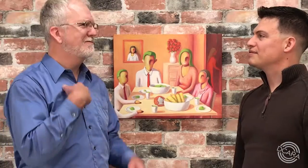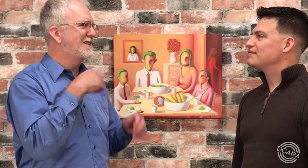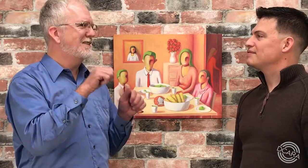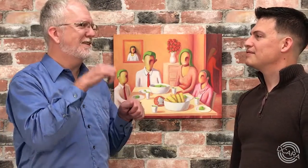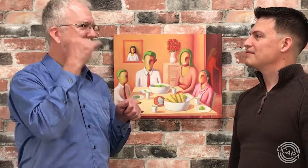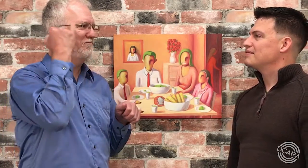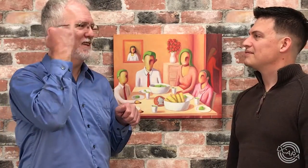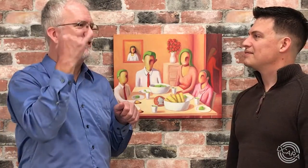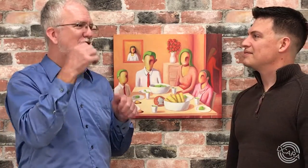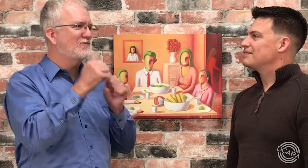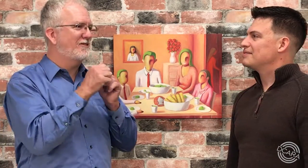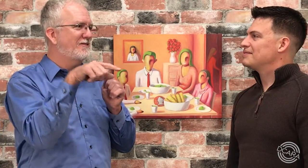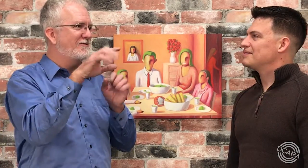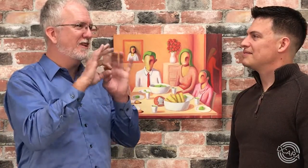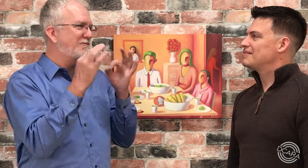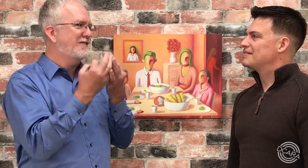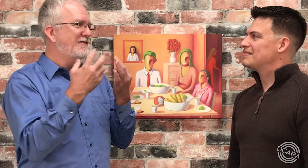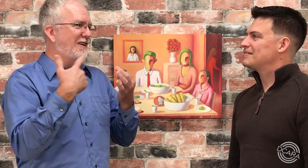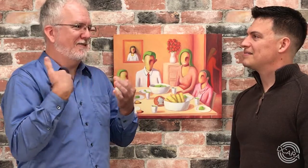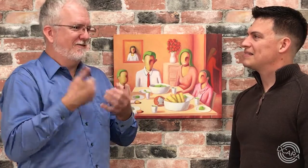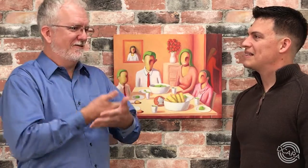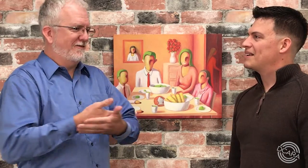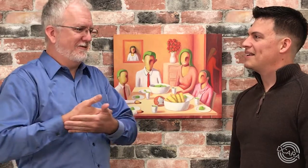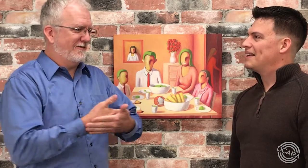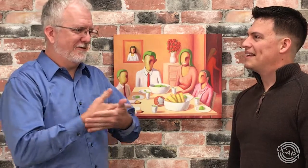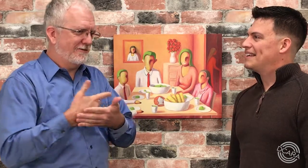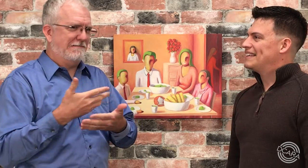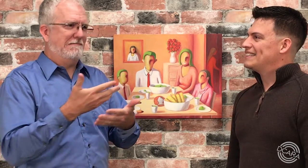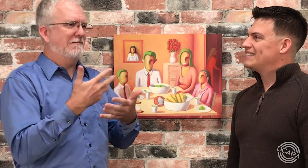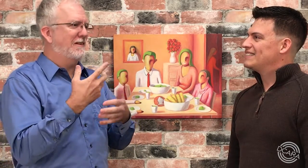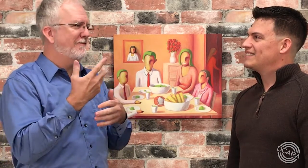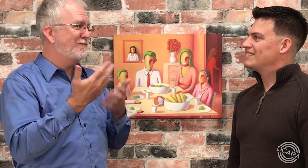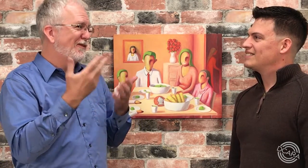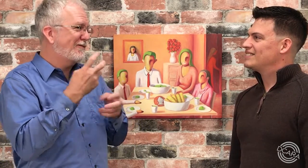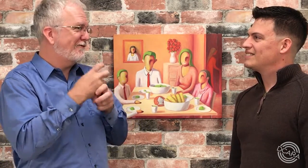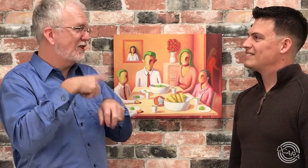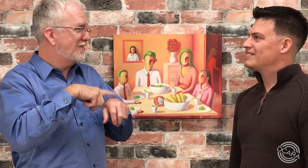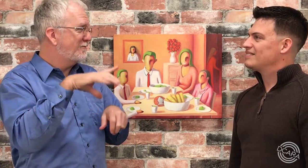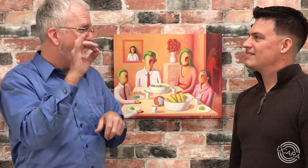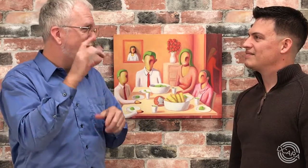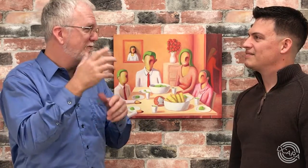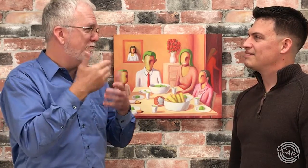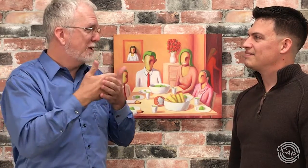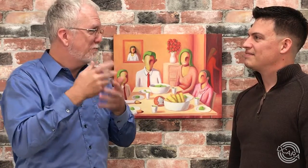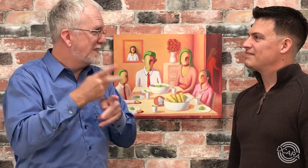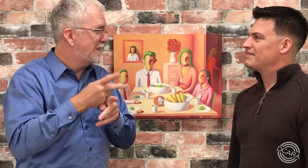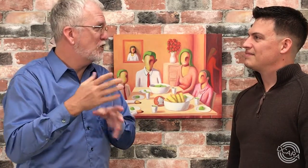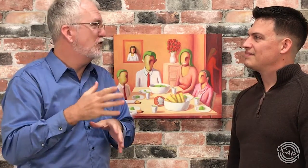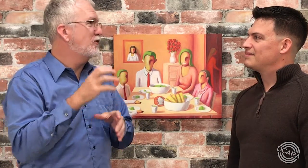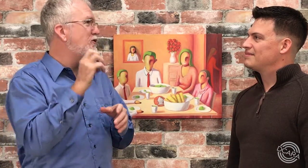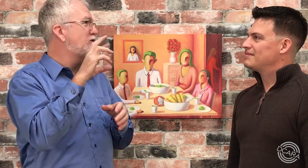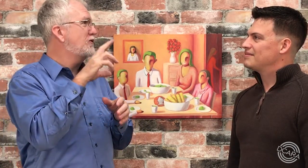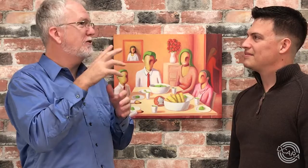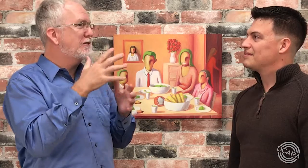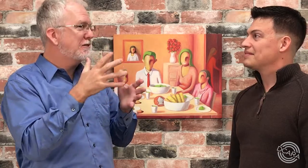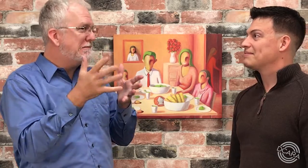Ray: I can imagine that a family with a baby may have a hard time finding a babysitter.